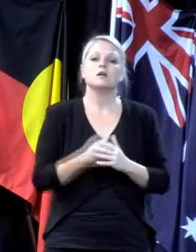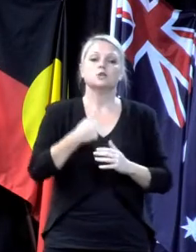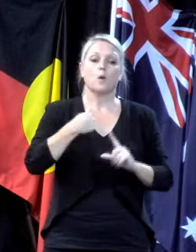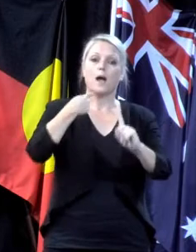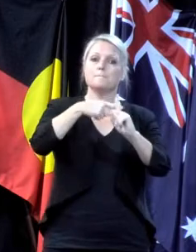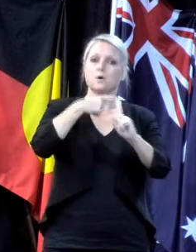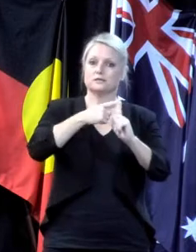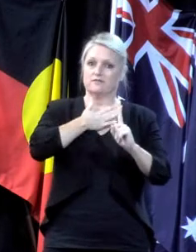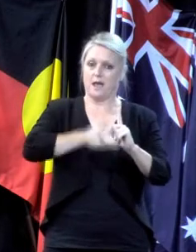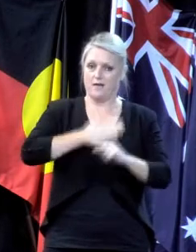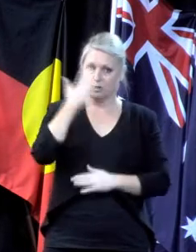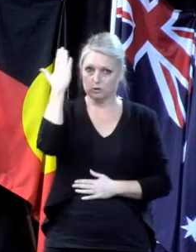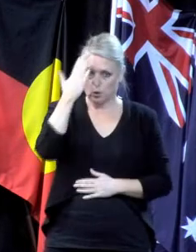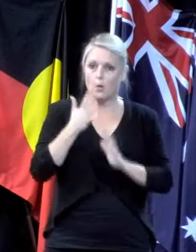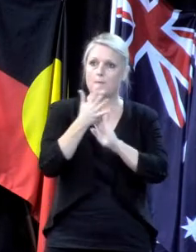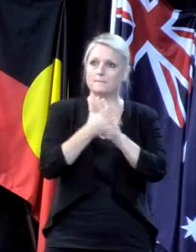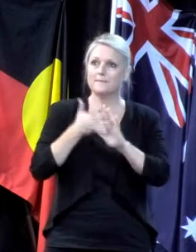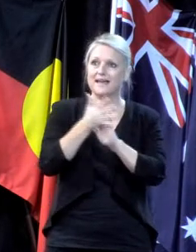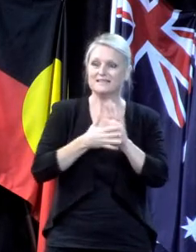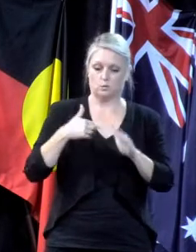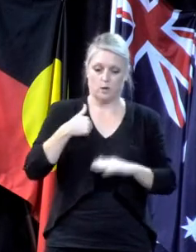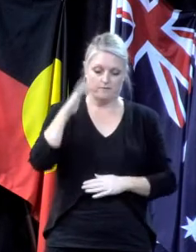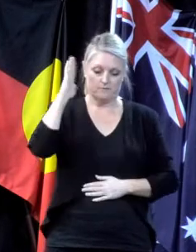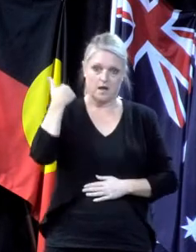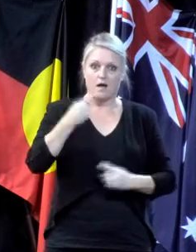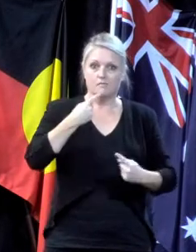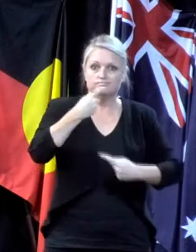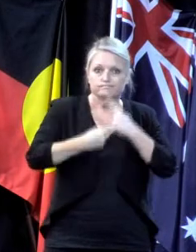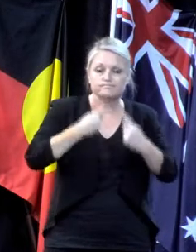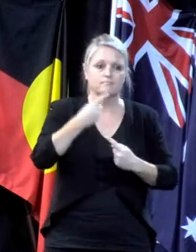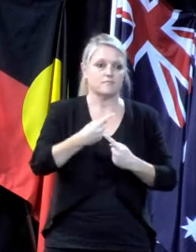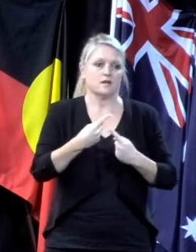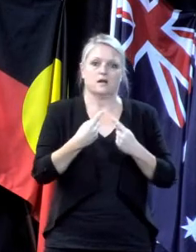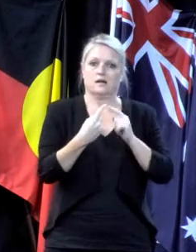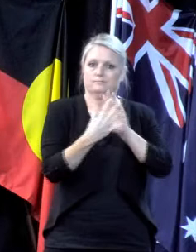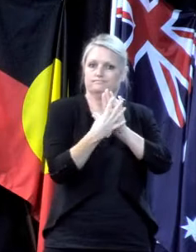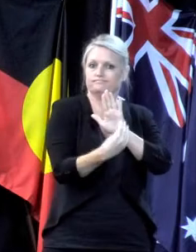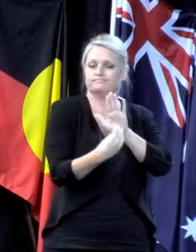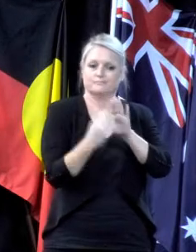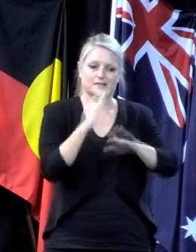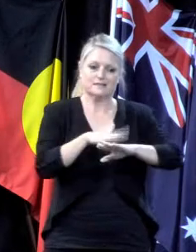So, that means we have very clearly articulated positive behaviors that we expect at our school.